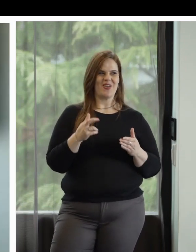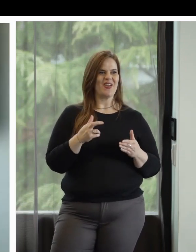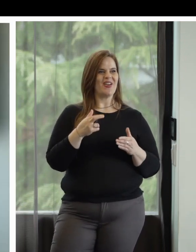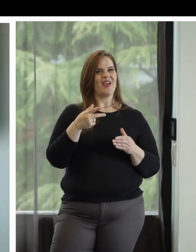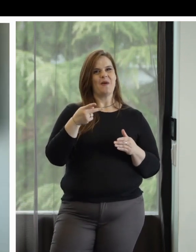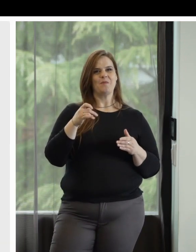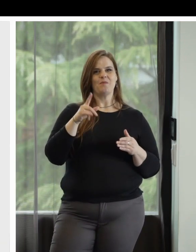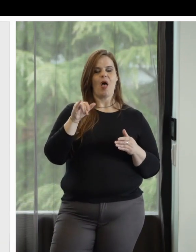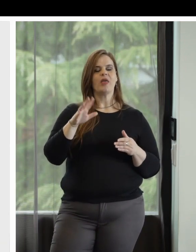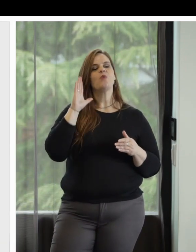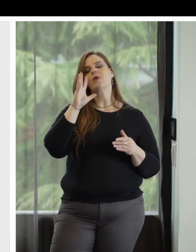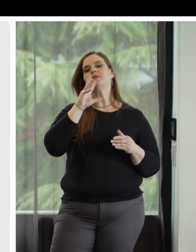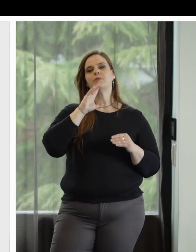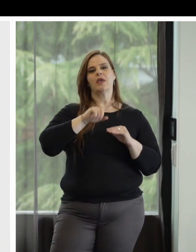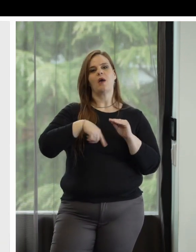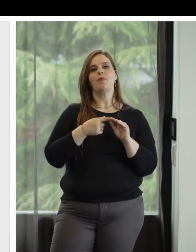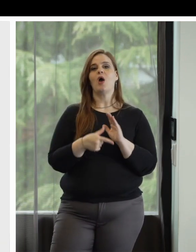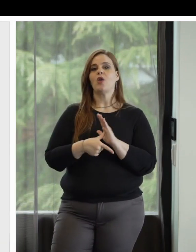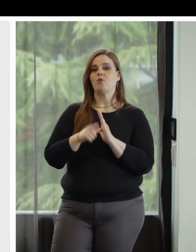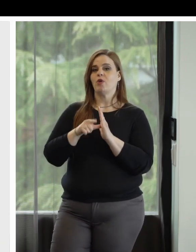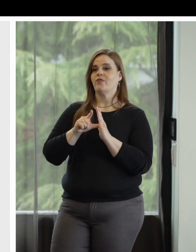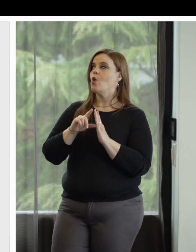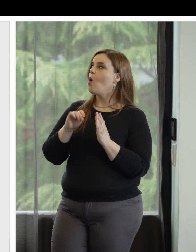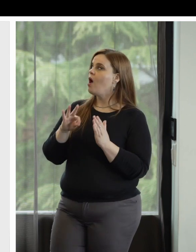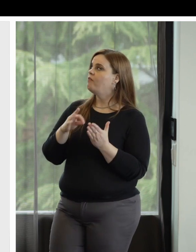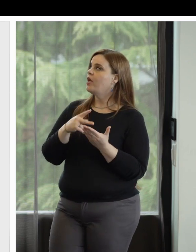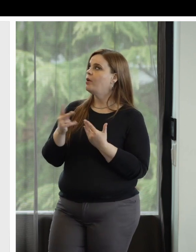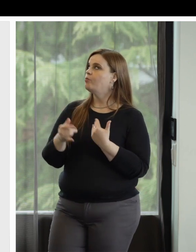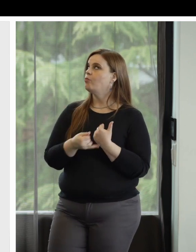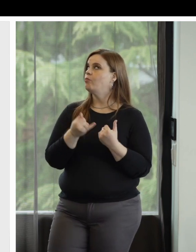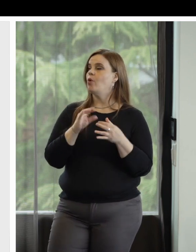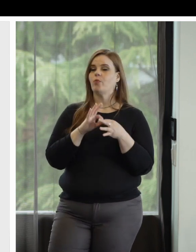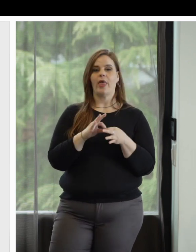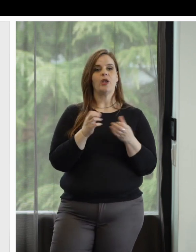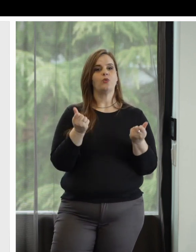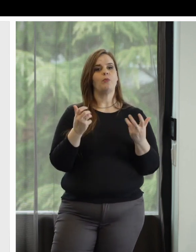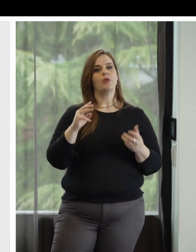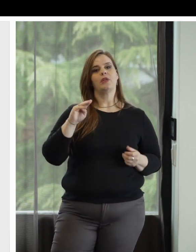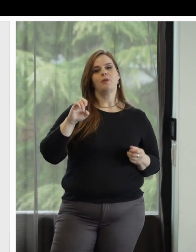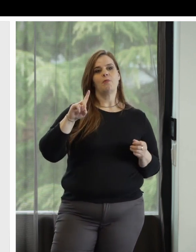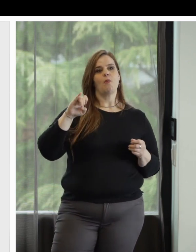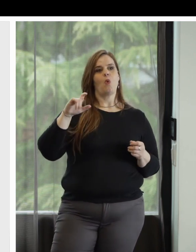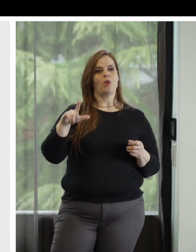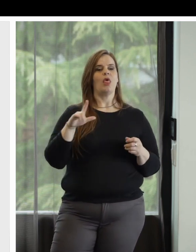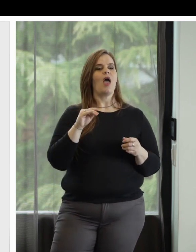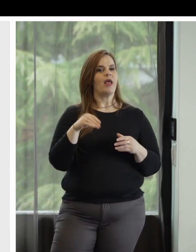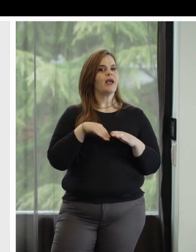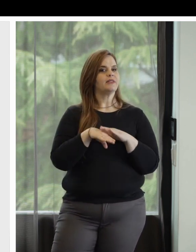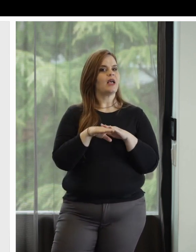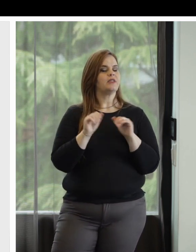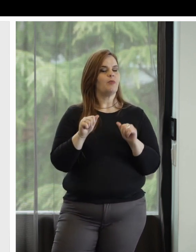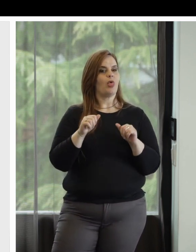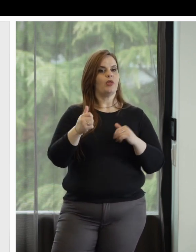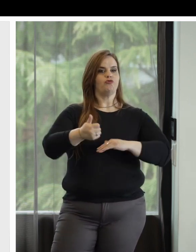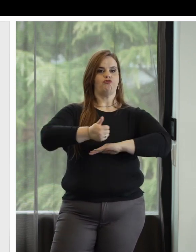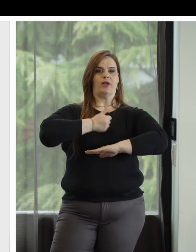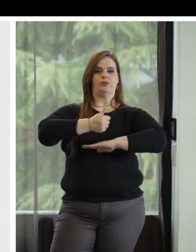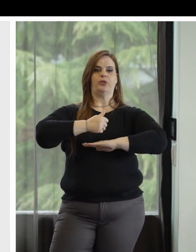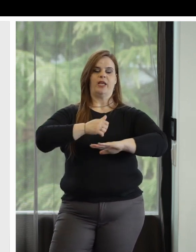speak about projects related to multi-modal and accessible transportation standards run by